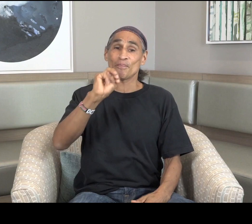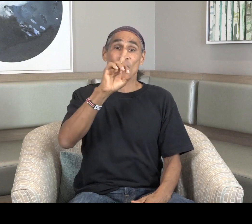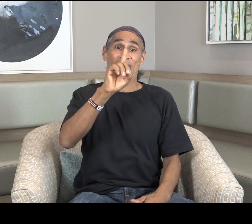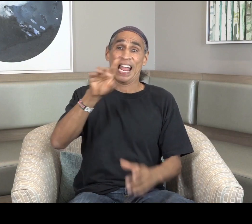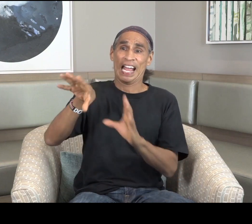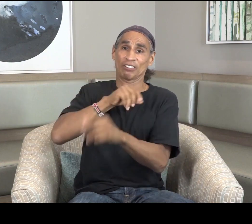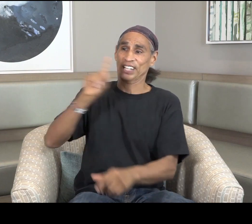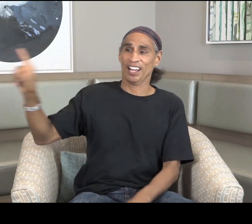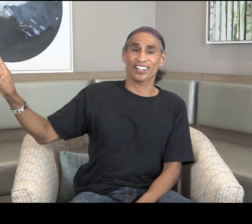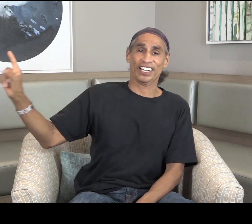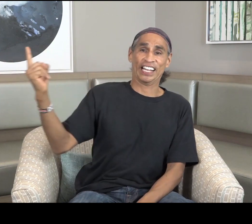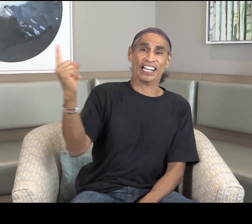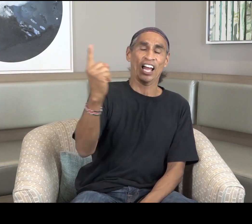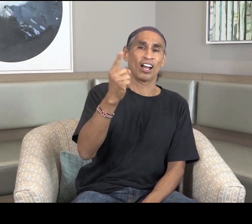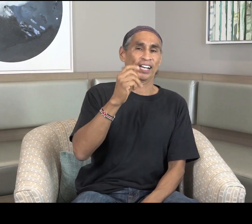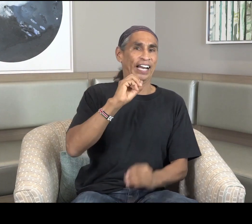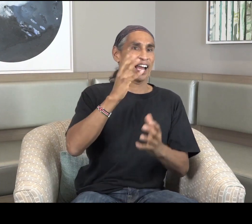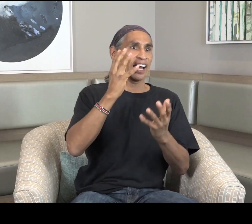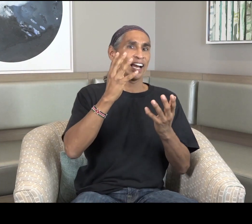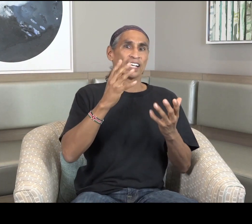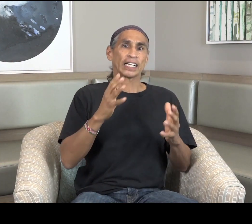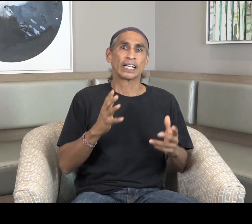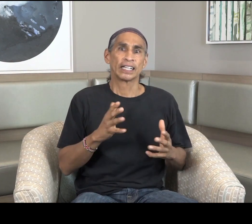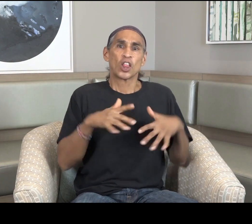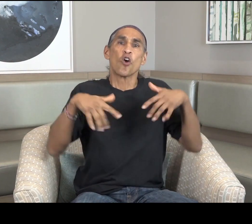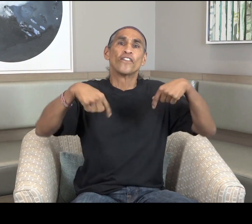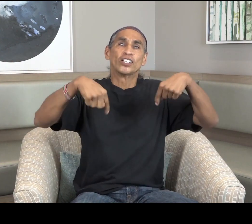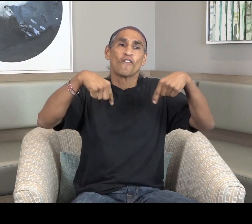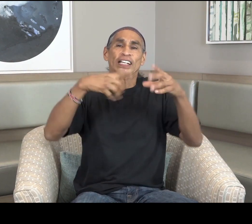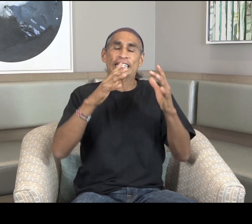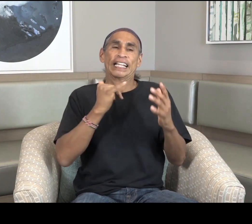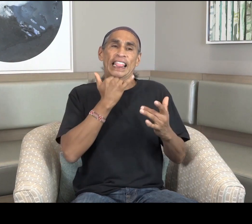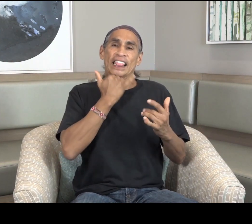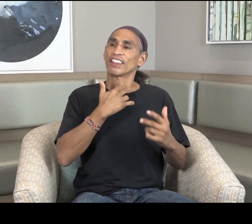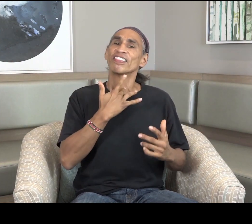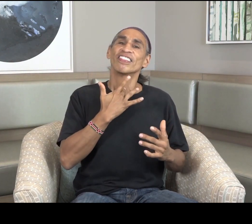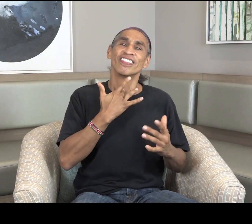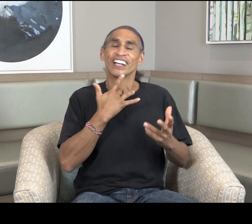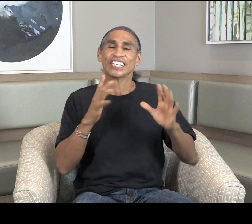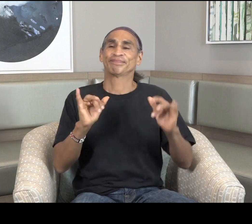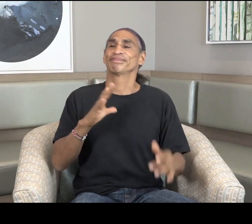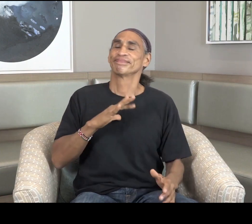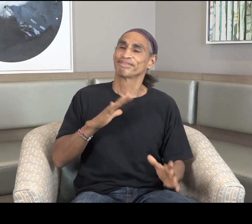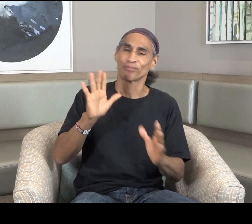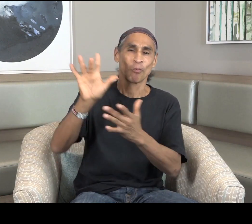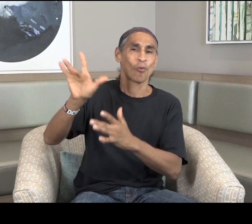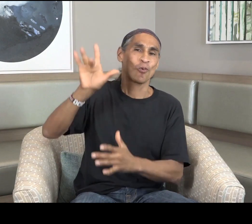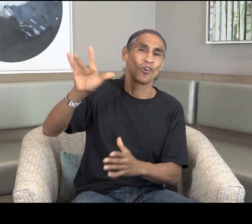And the maid came out, clearly nervous and a little embarrassed